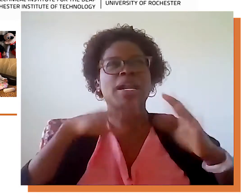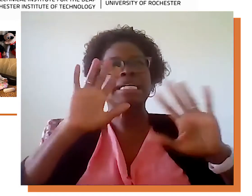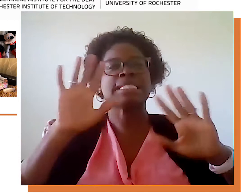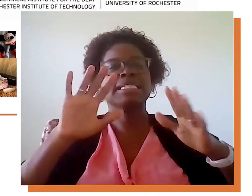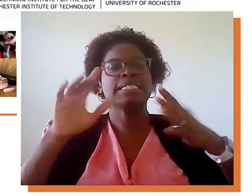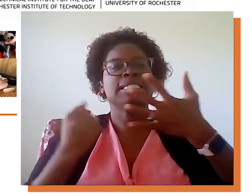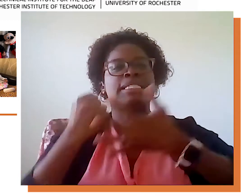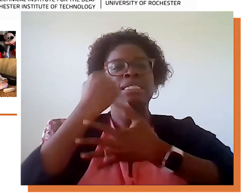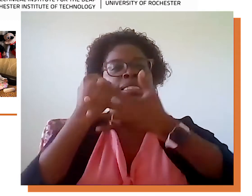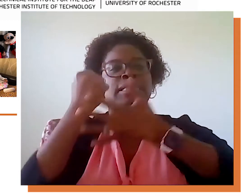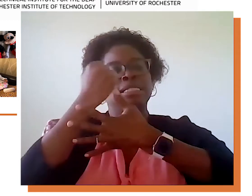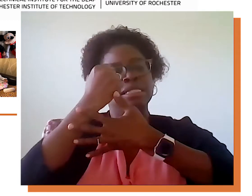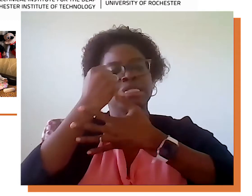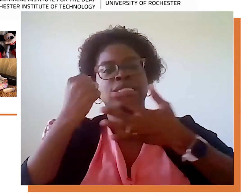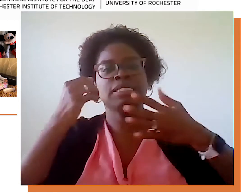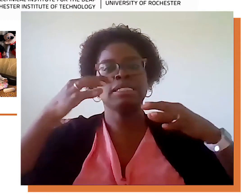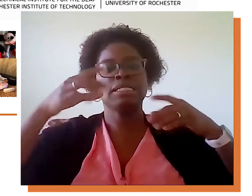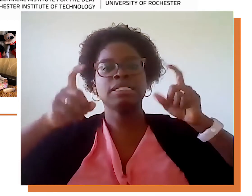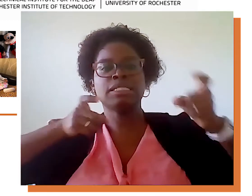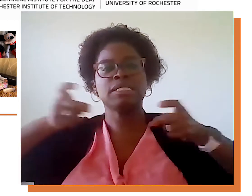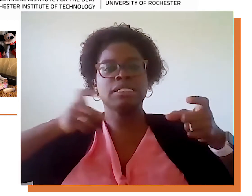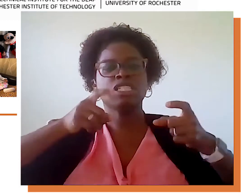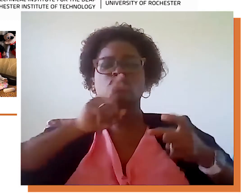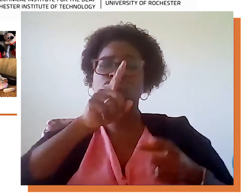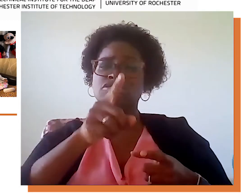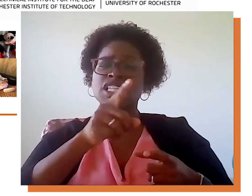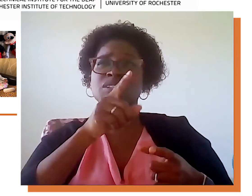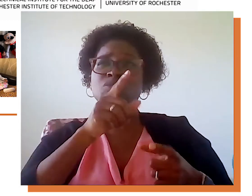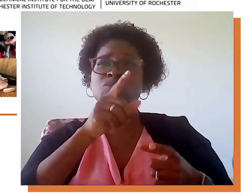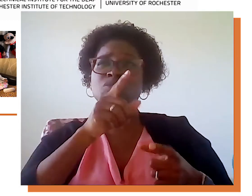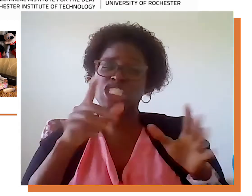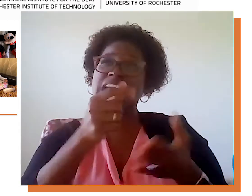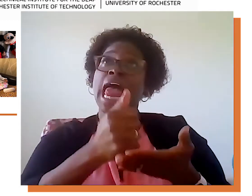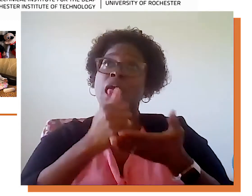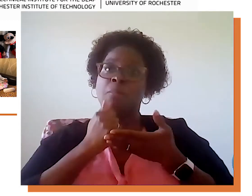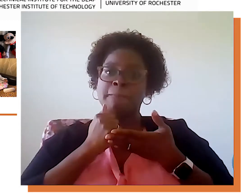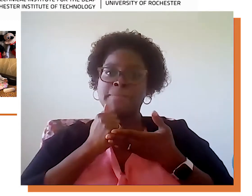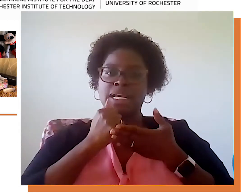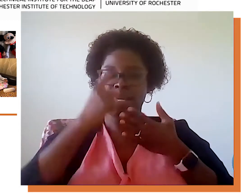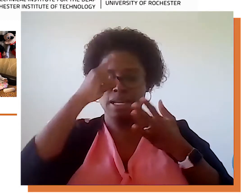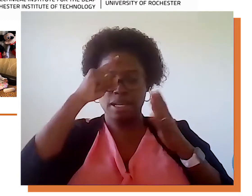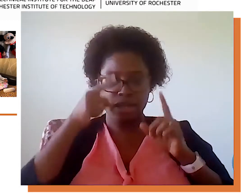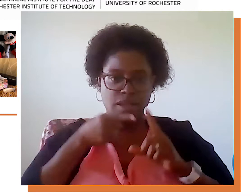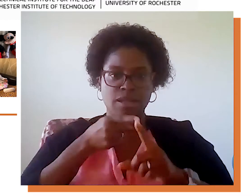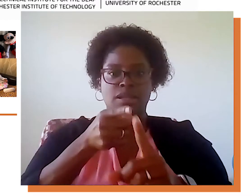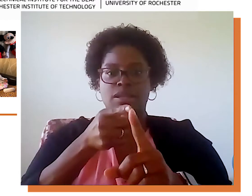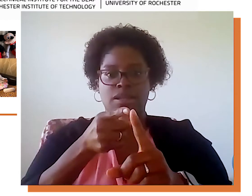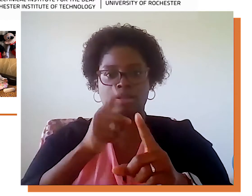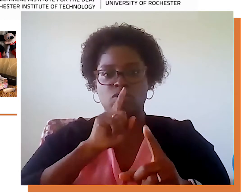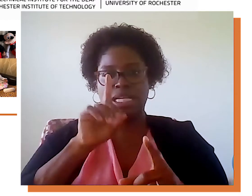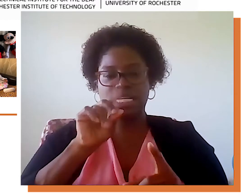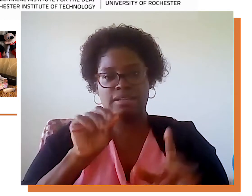I didn't know exactly what I wanted to do. But that helped me get a handle on things and helped me narrow my focus